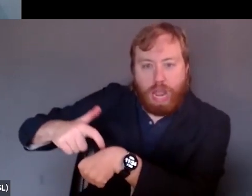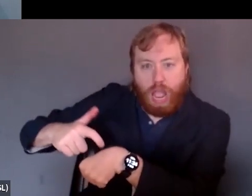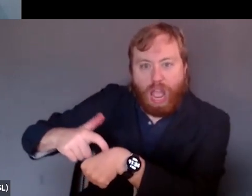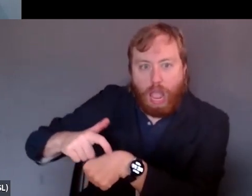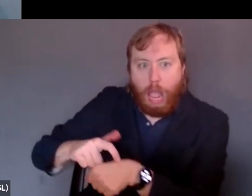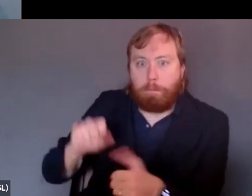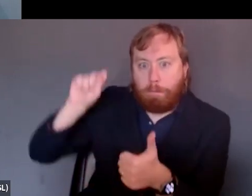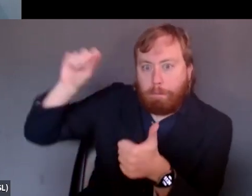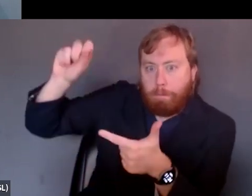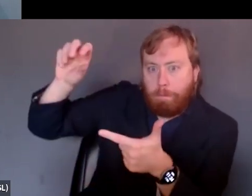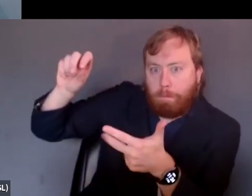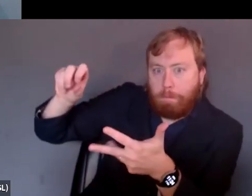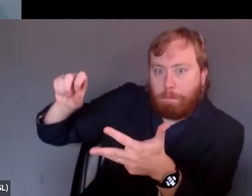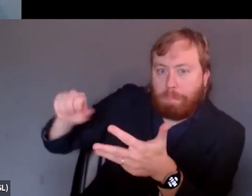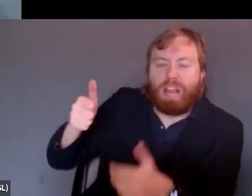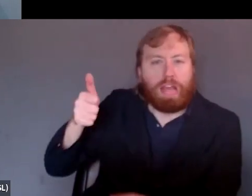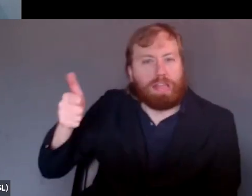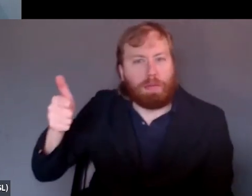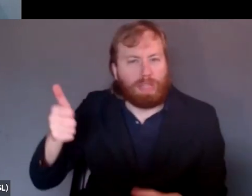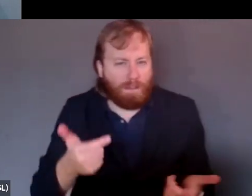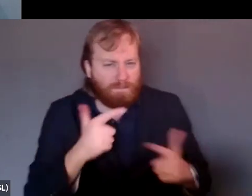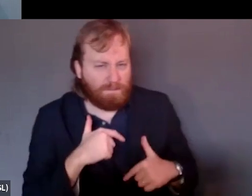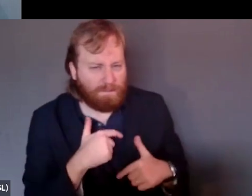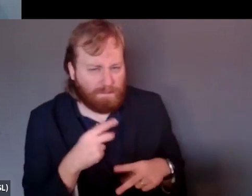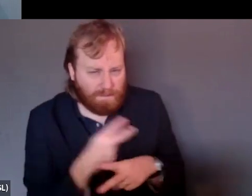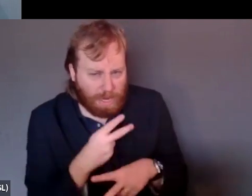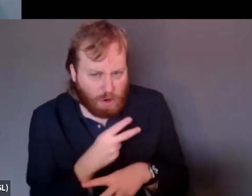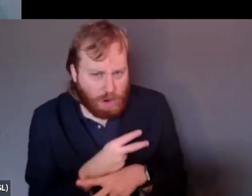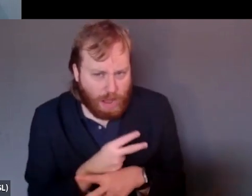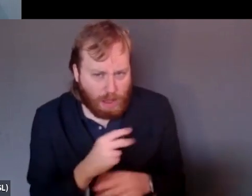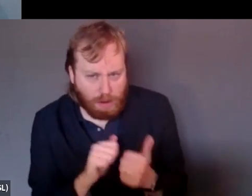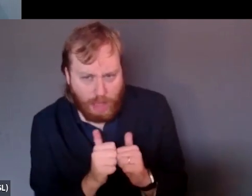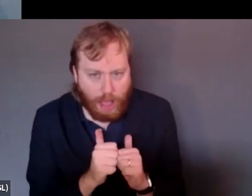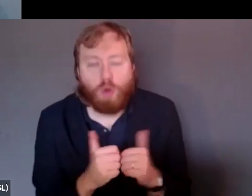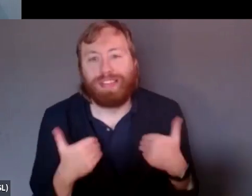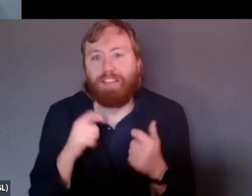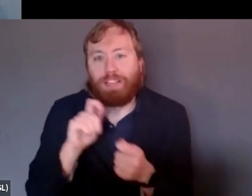Yes, exactly, and then have specific questions to answer on the way. Exactly.